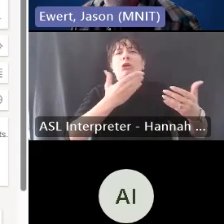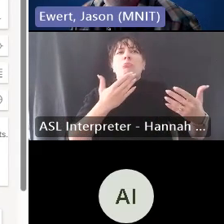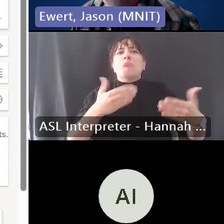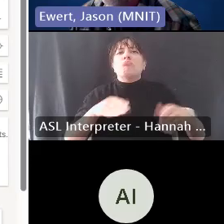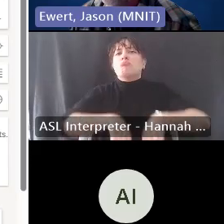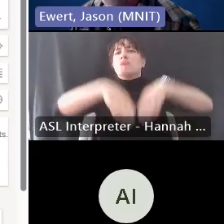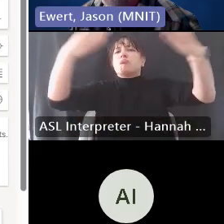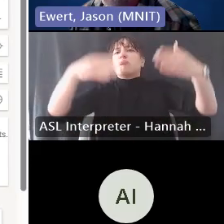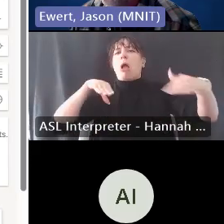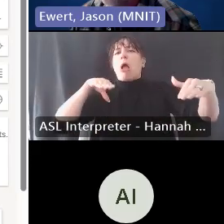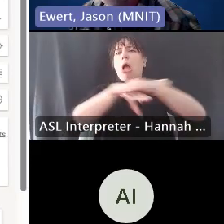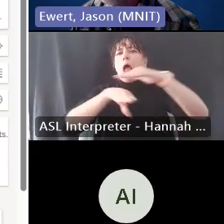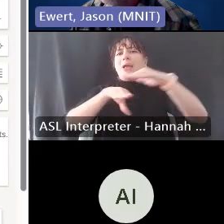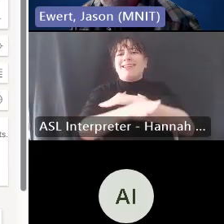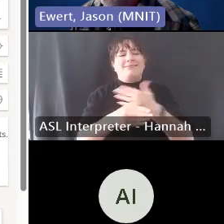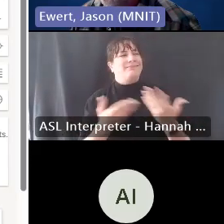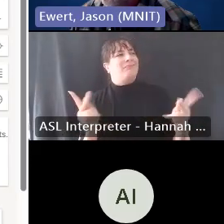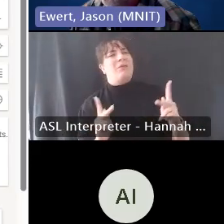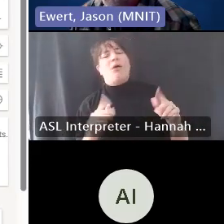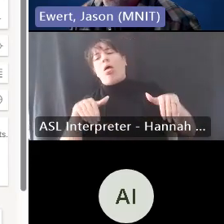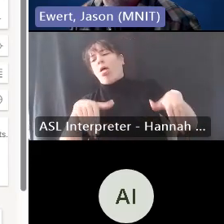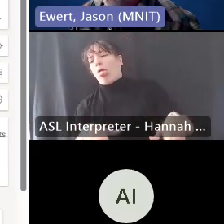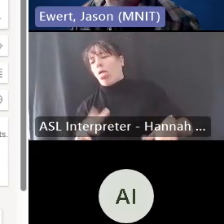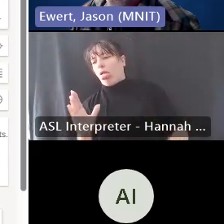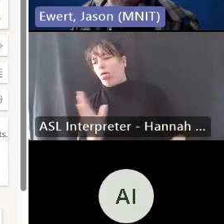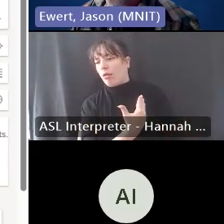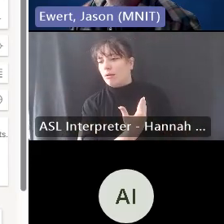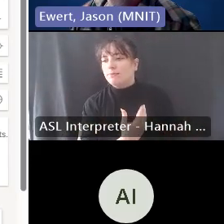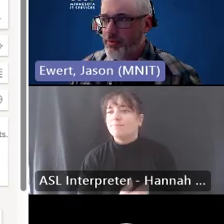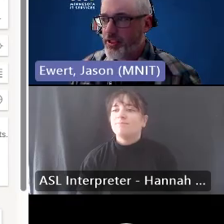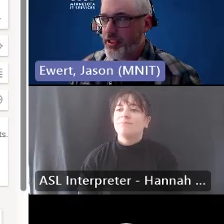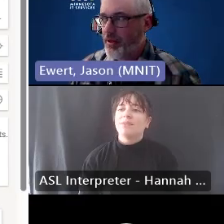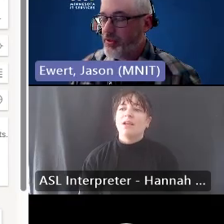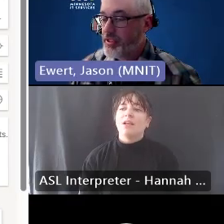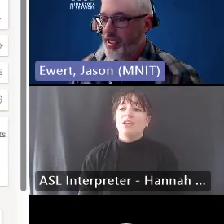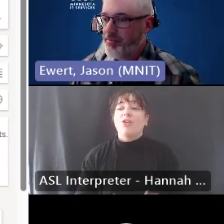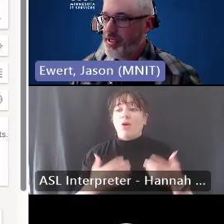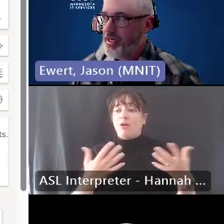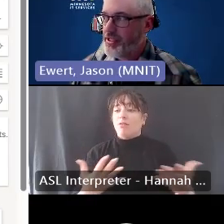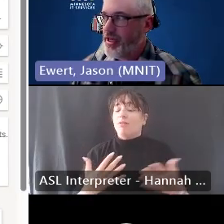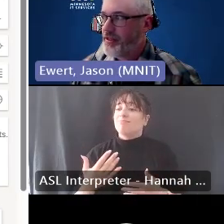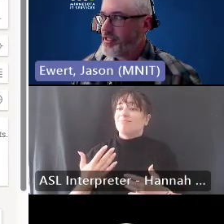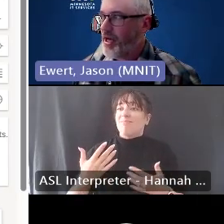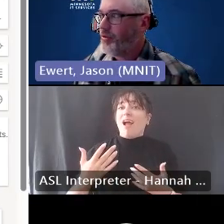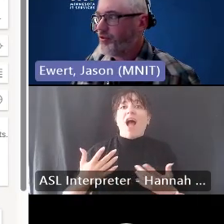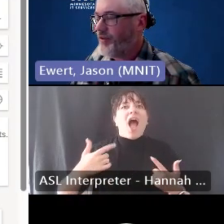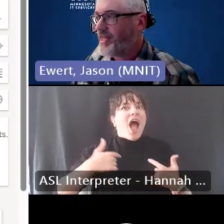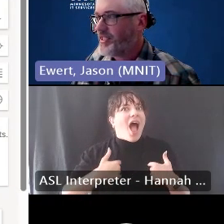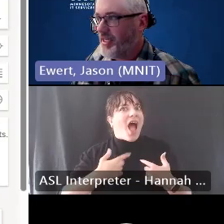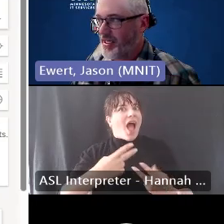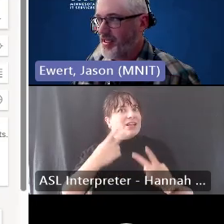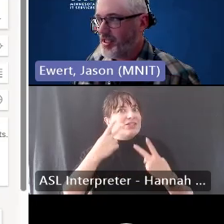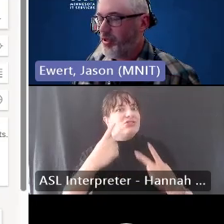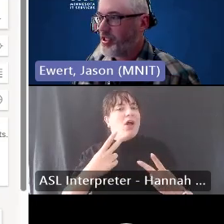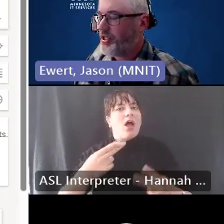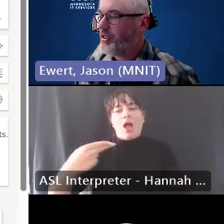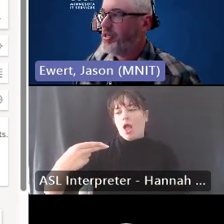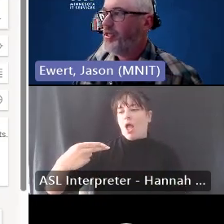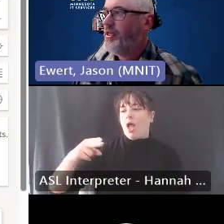you were showing me the Hubble telescope soundscapes. And I just thought the sound was fascinating as the picture.